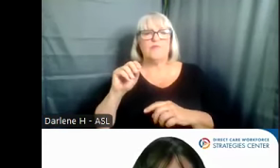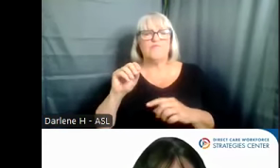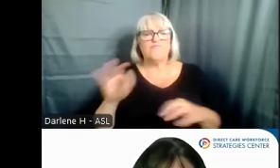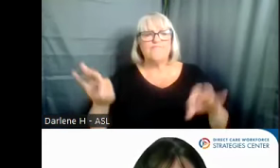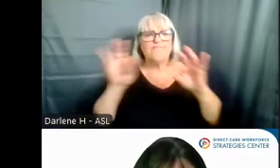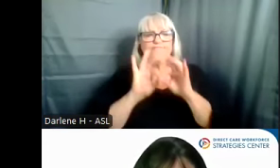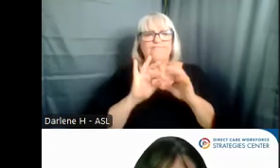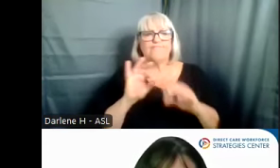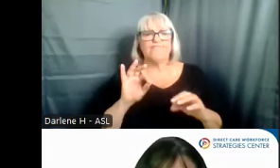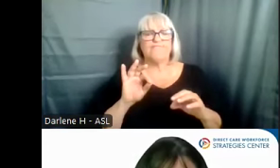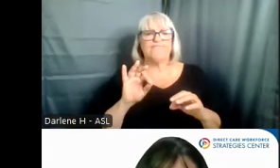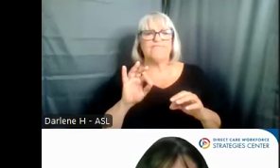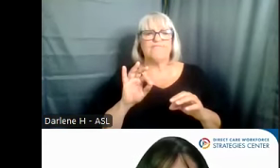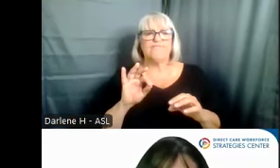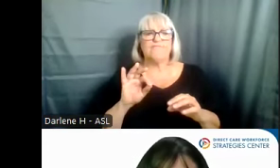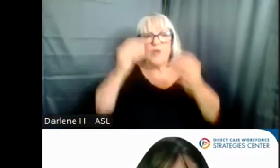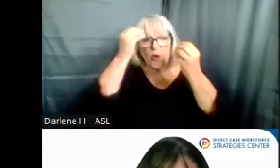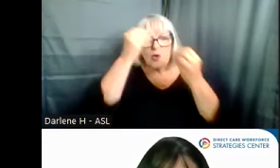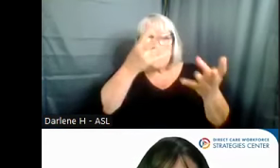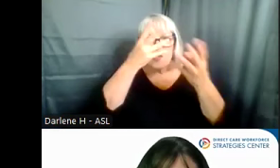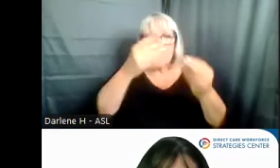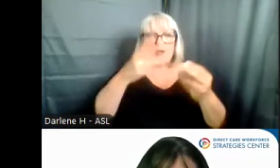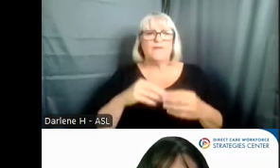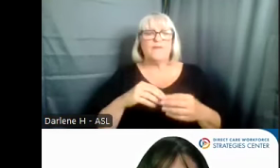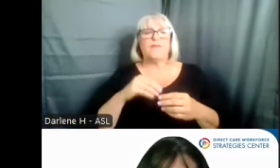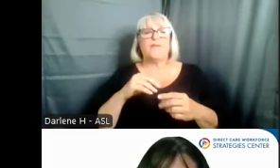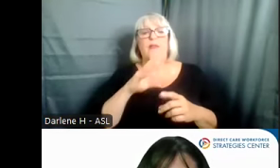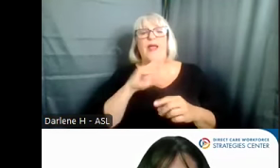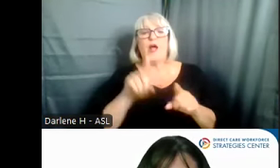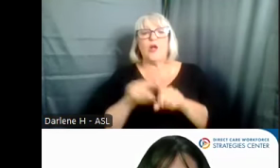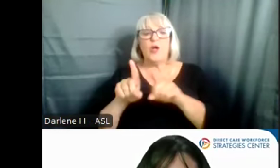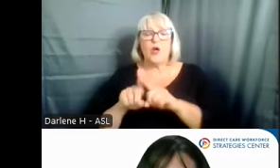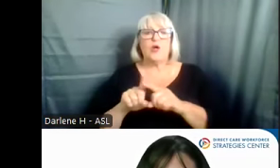for All, Community Living and Participation for Individuals with Intellectual and